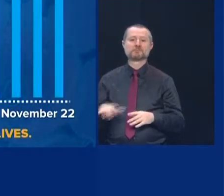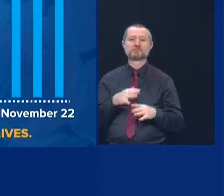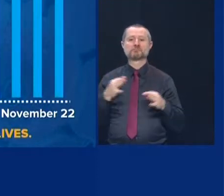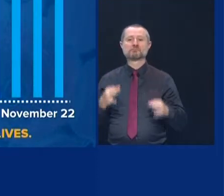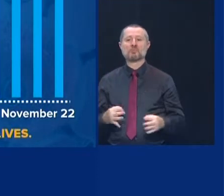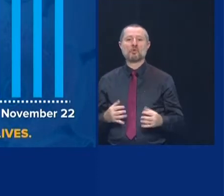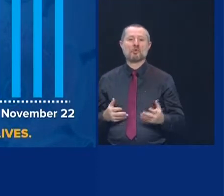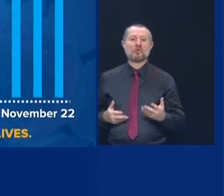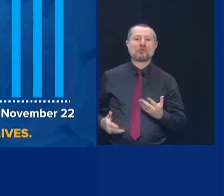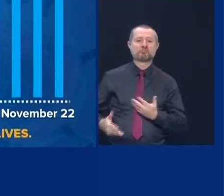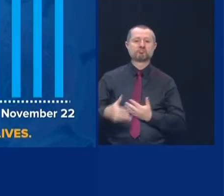33 TO 91.